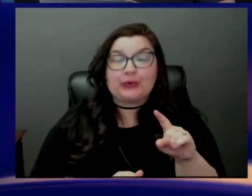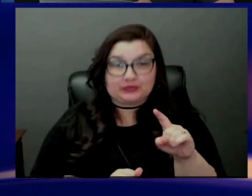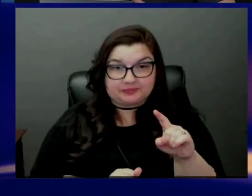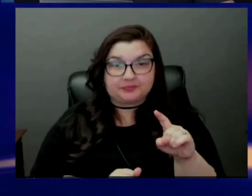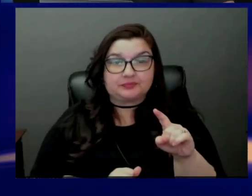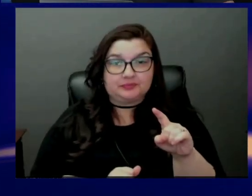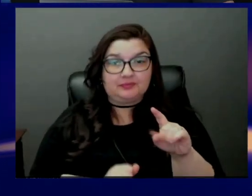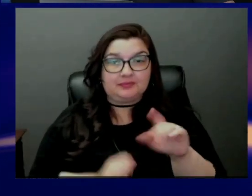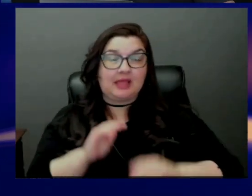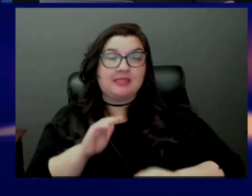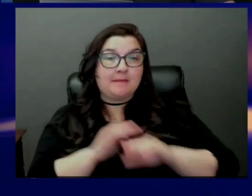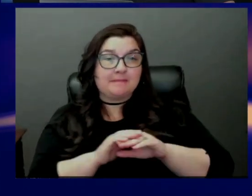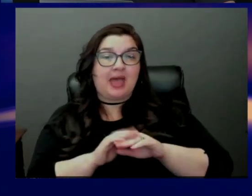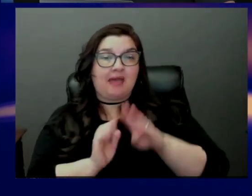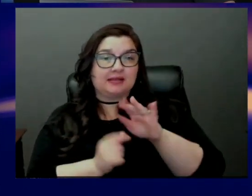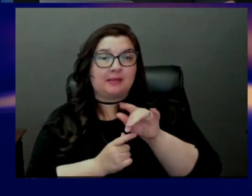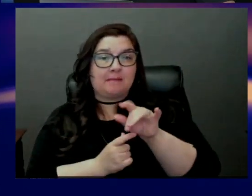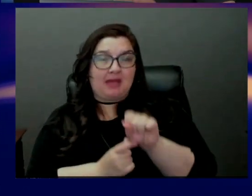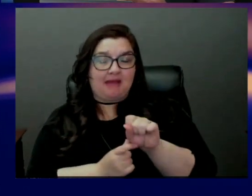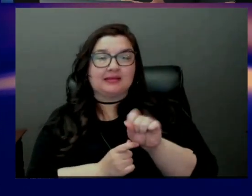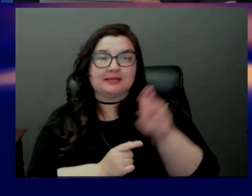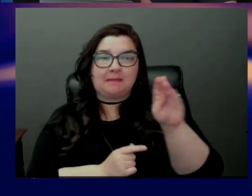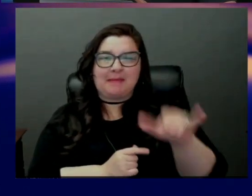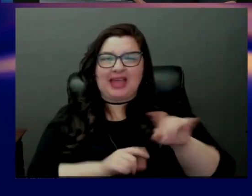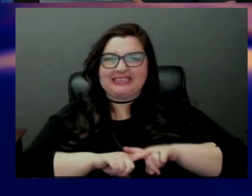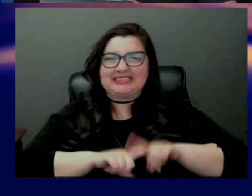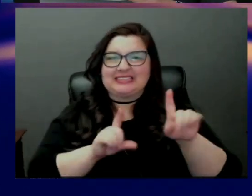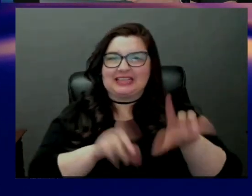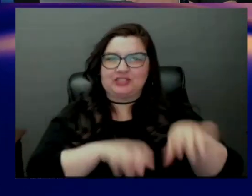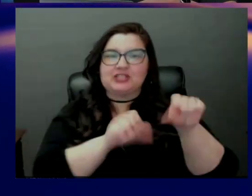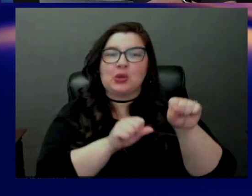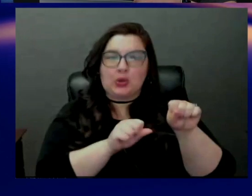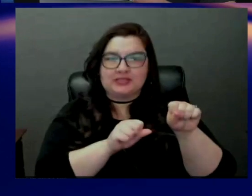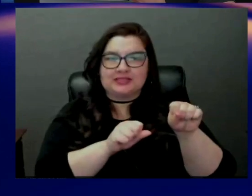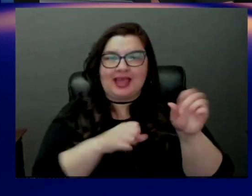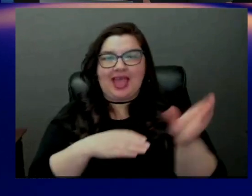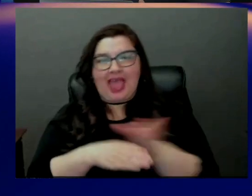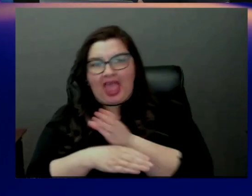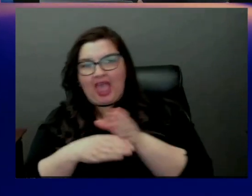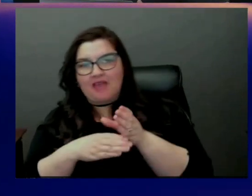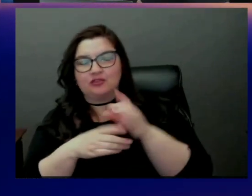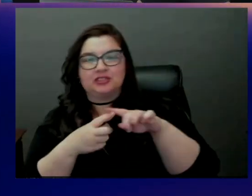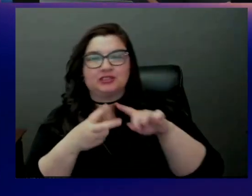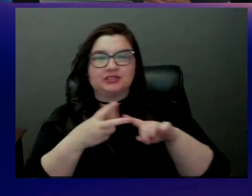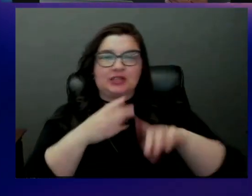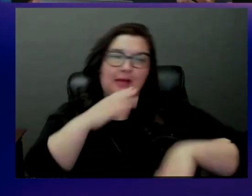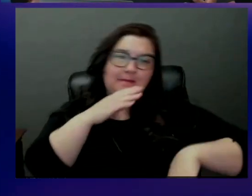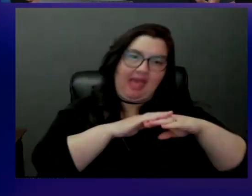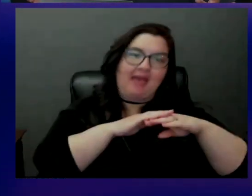by different hosts. So we've got both the max and the average bytes that I've gone through on a hosted